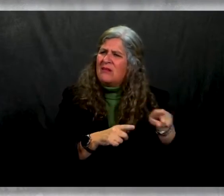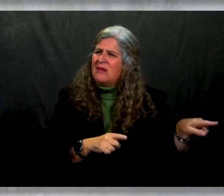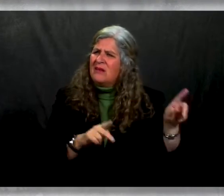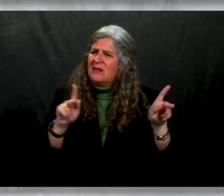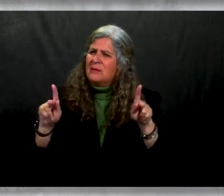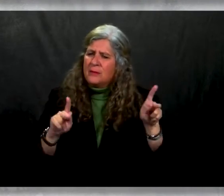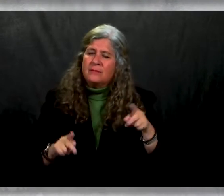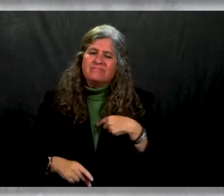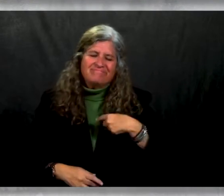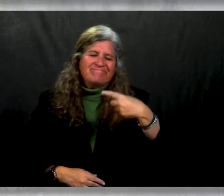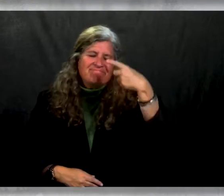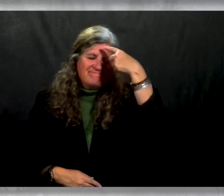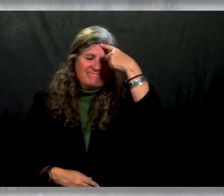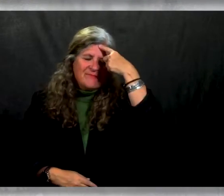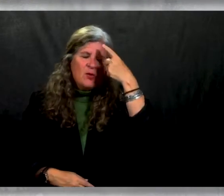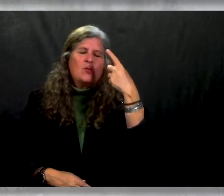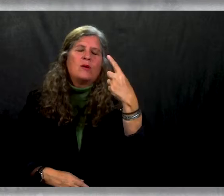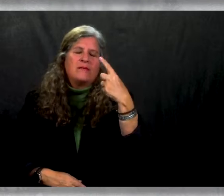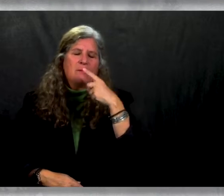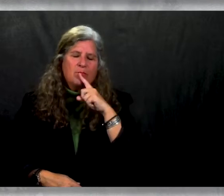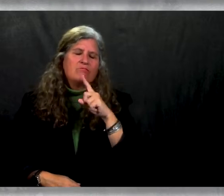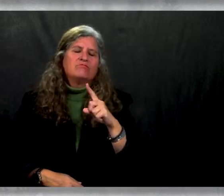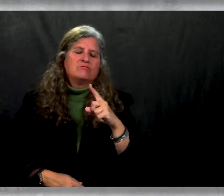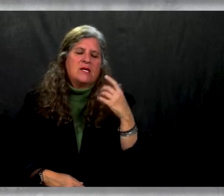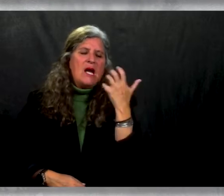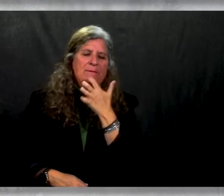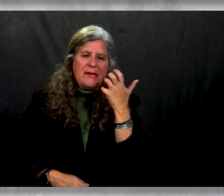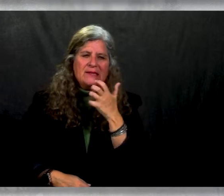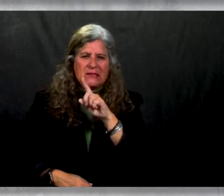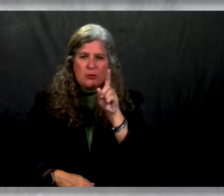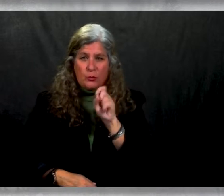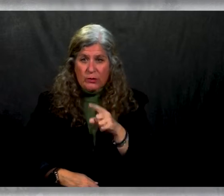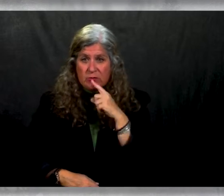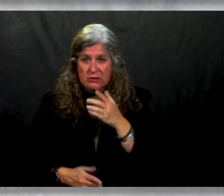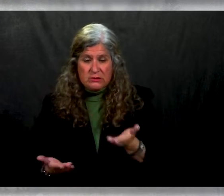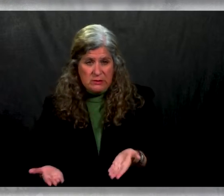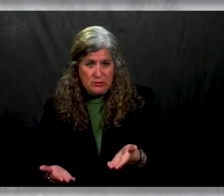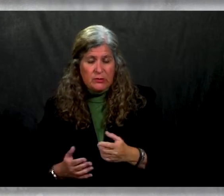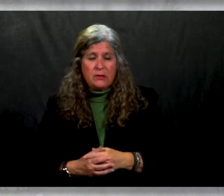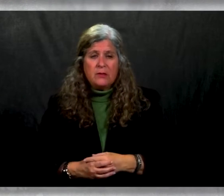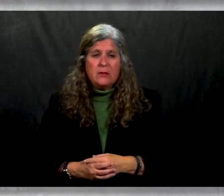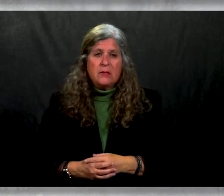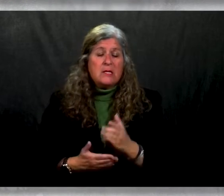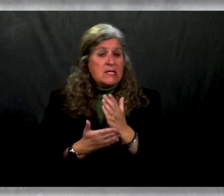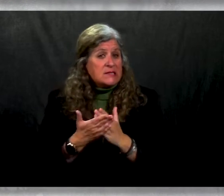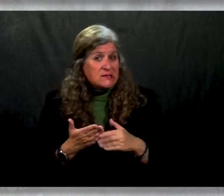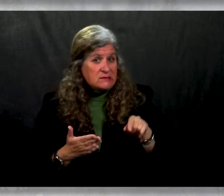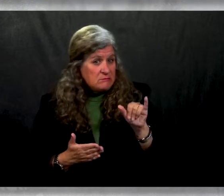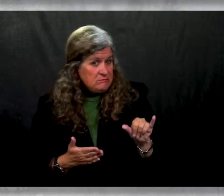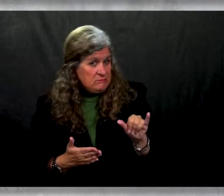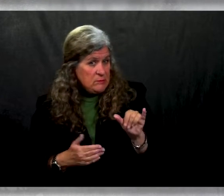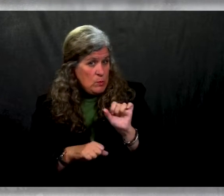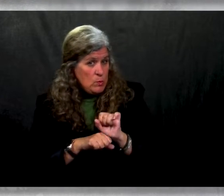I think that's one of the more amazing questions to answer here is some of that work is done